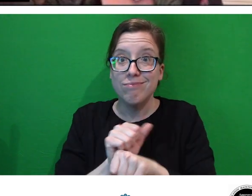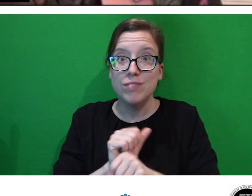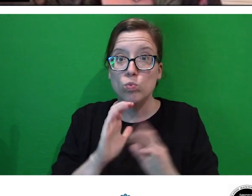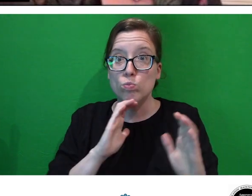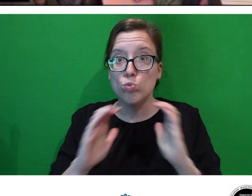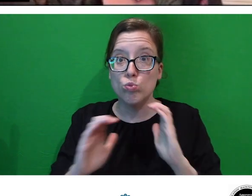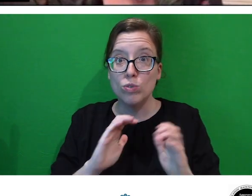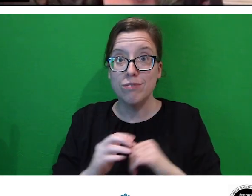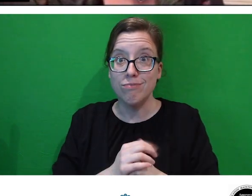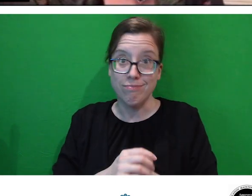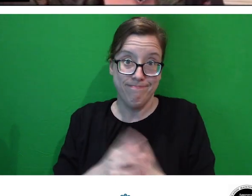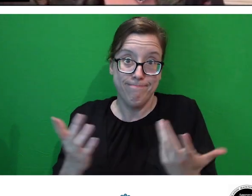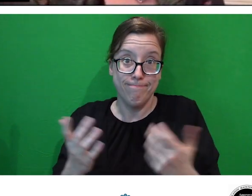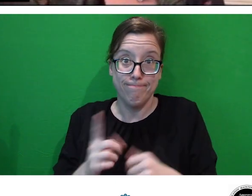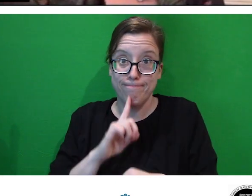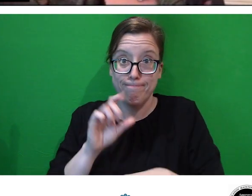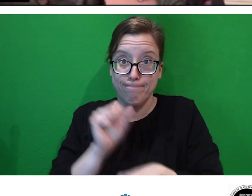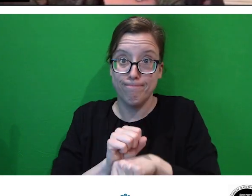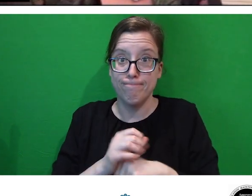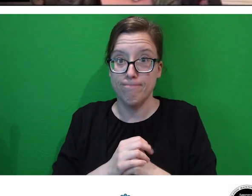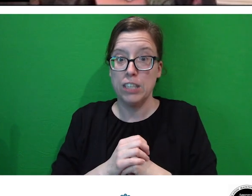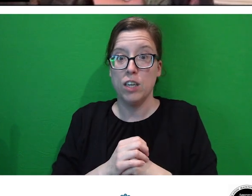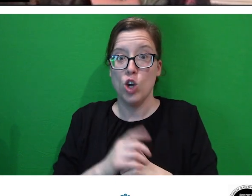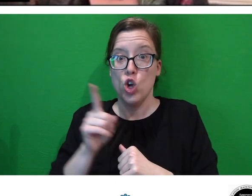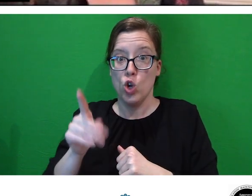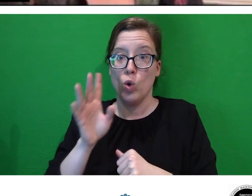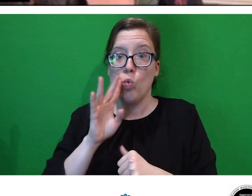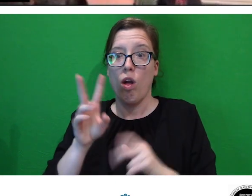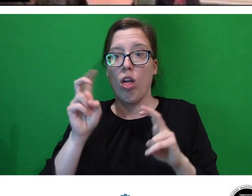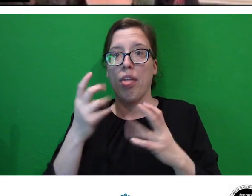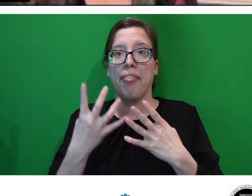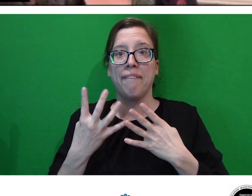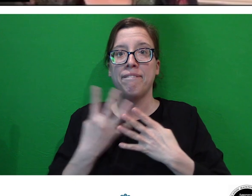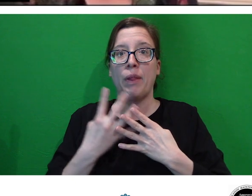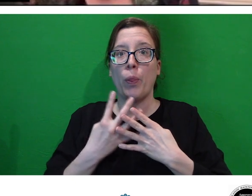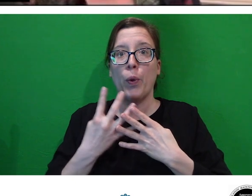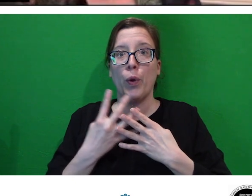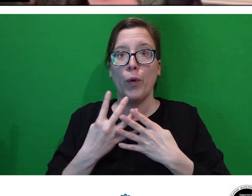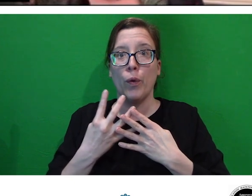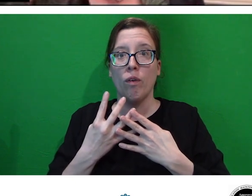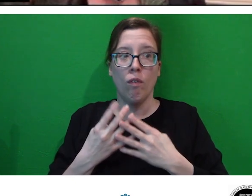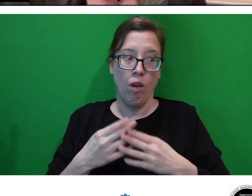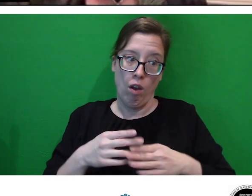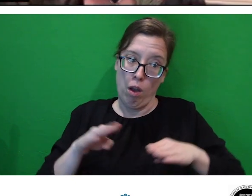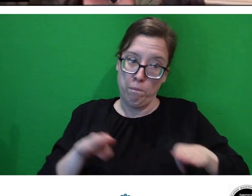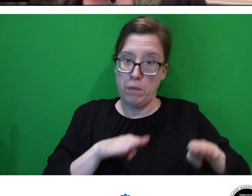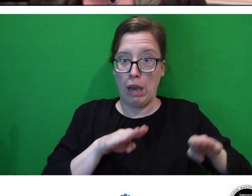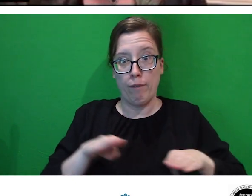to the kid. Behavior is communication.